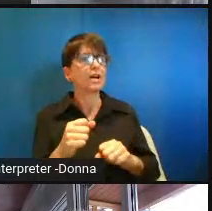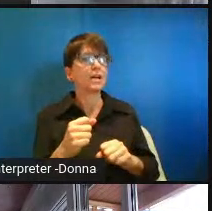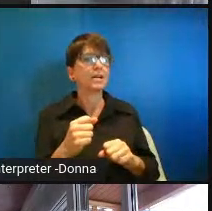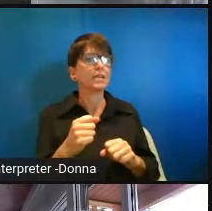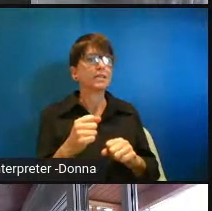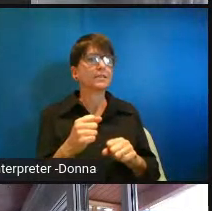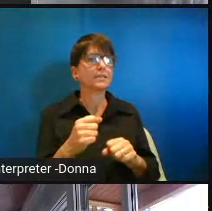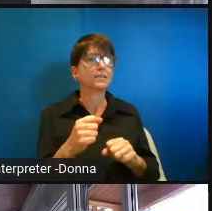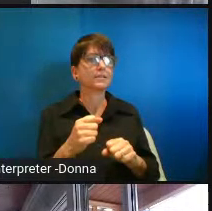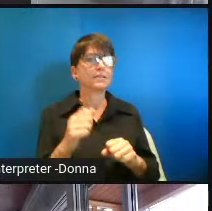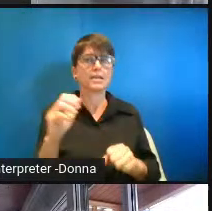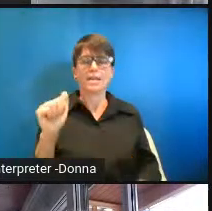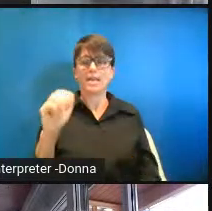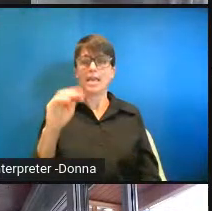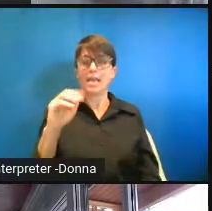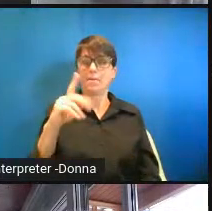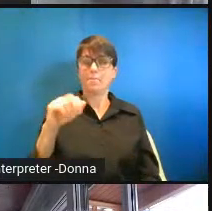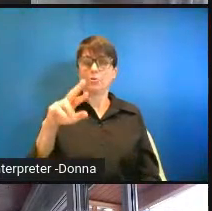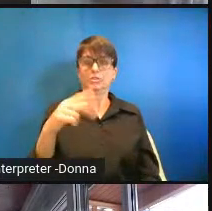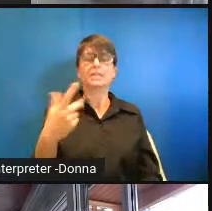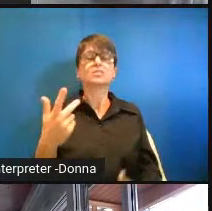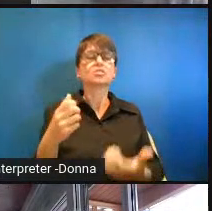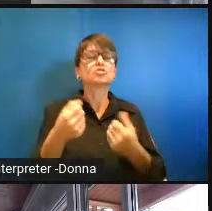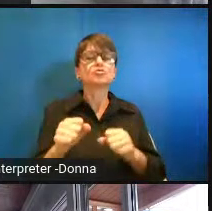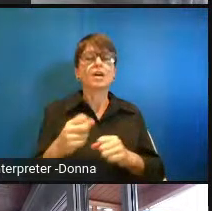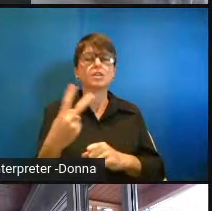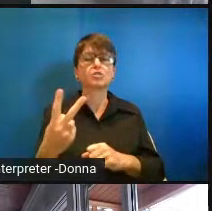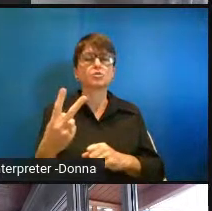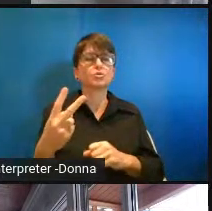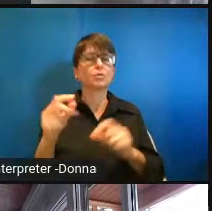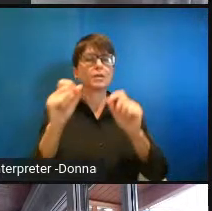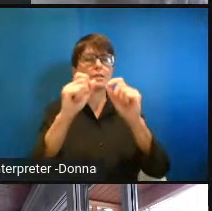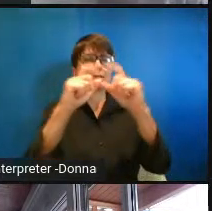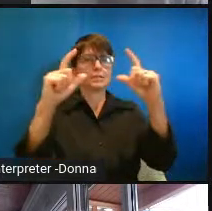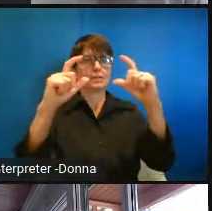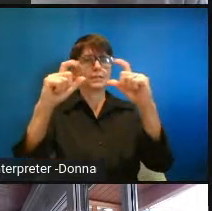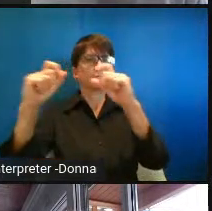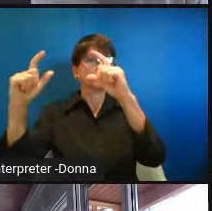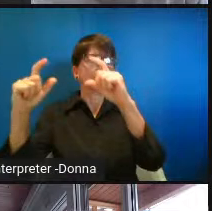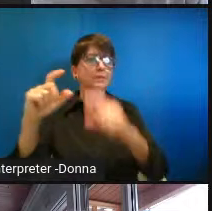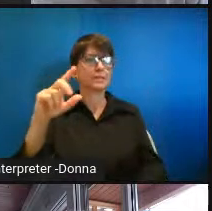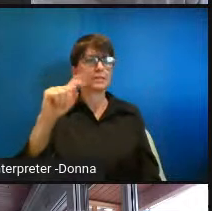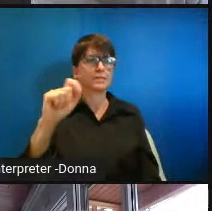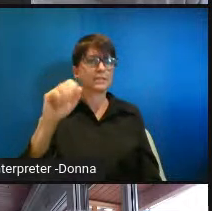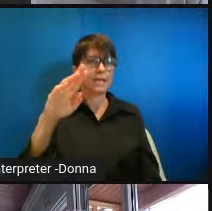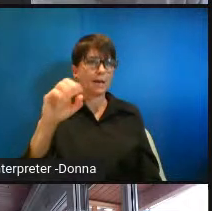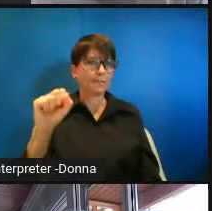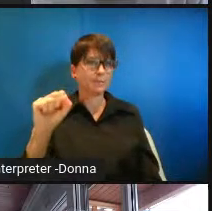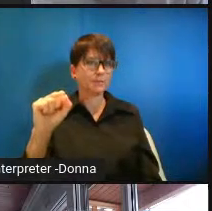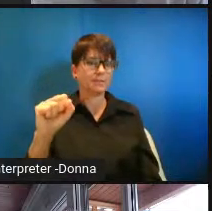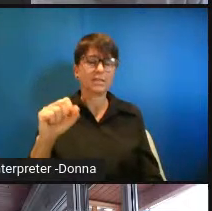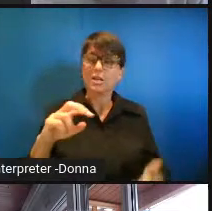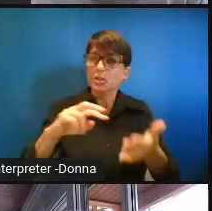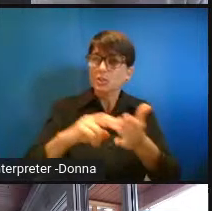Otherwise Lazar Bulatovic: It is very difficult to find this button and -- actually